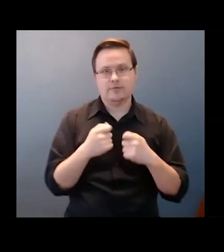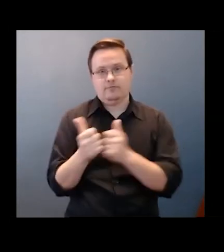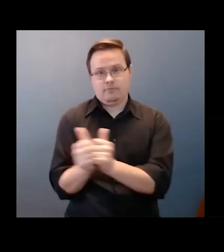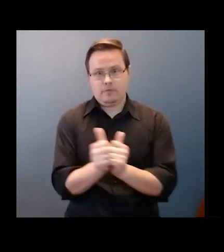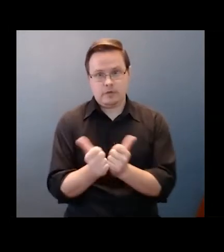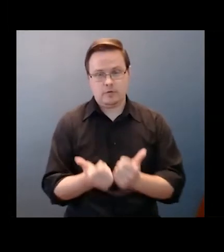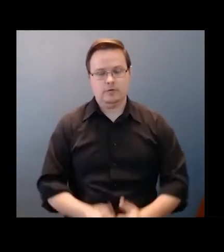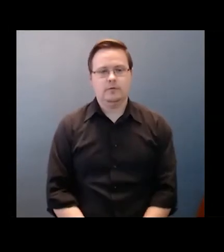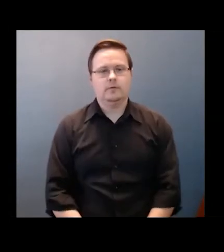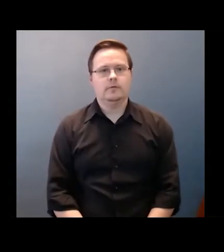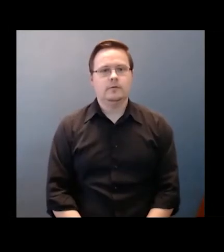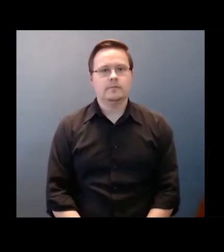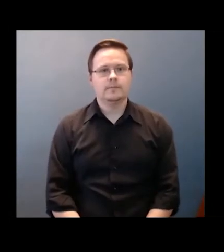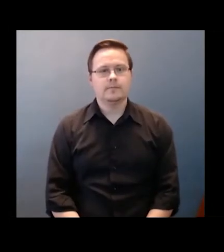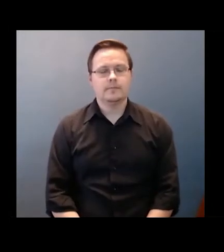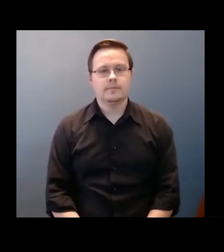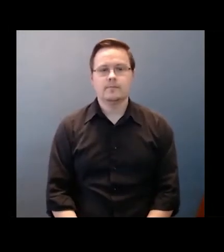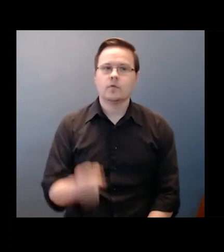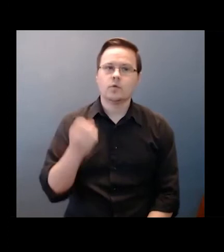dividing us from each other.